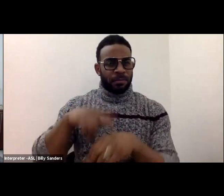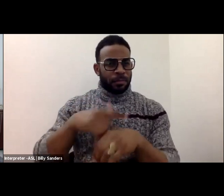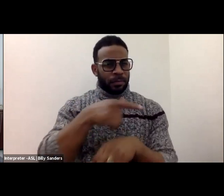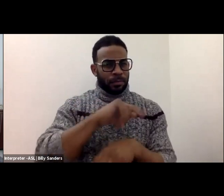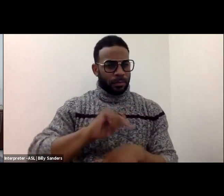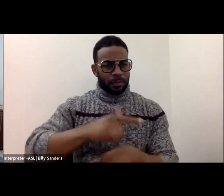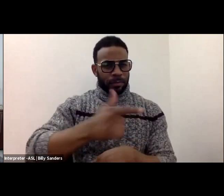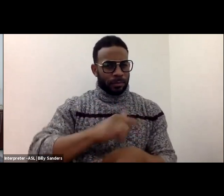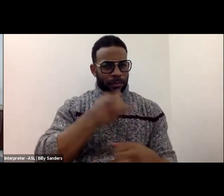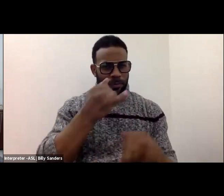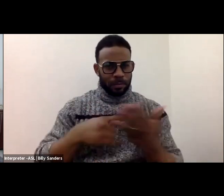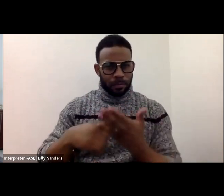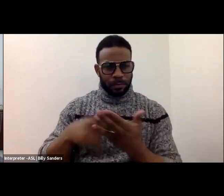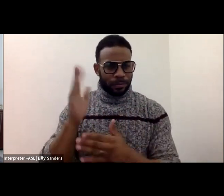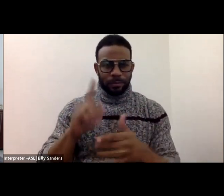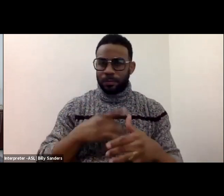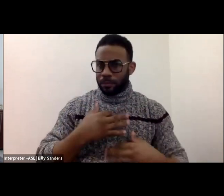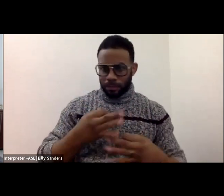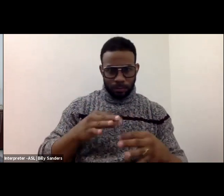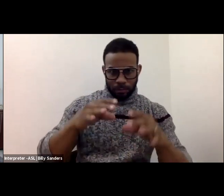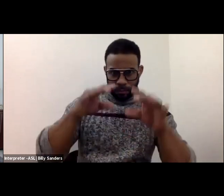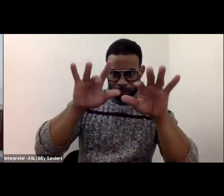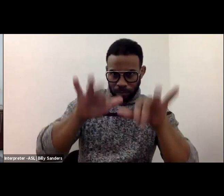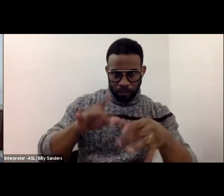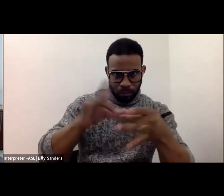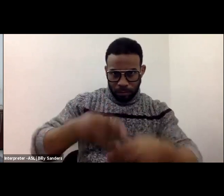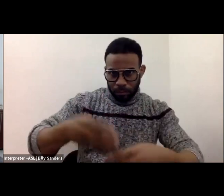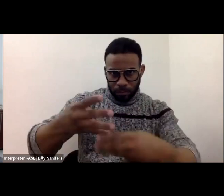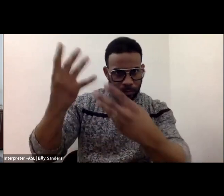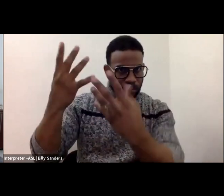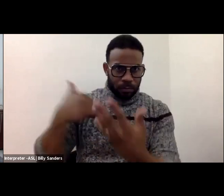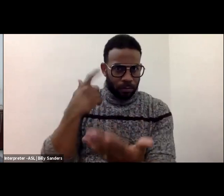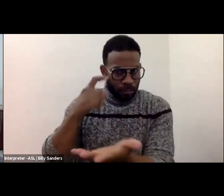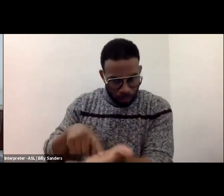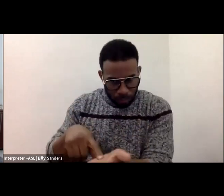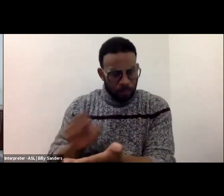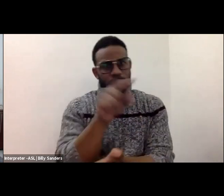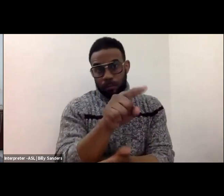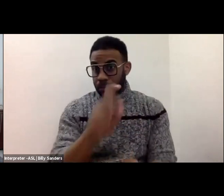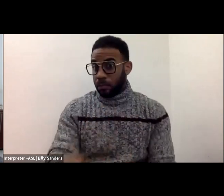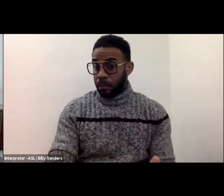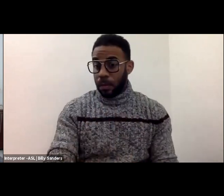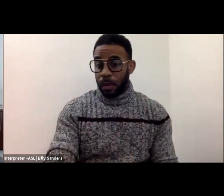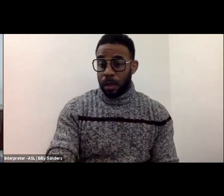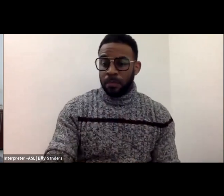session. But feel free to send me the questions throughout the discussion directly in the chat